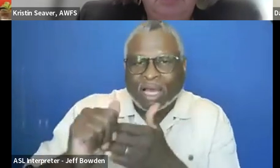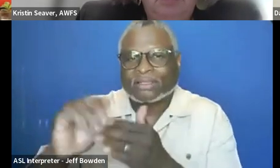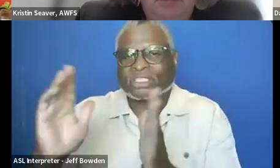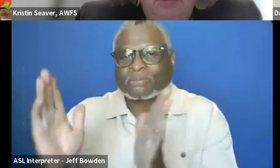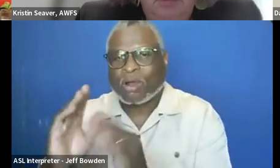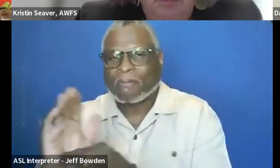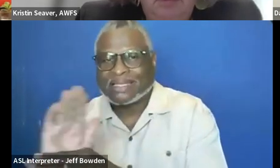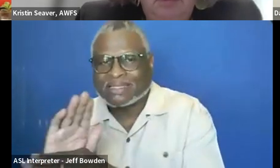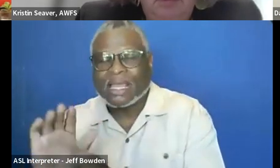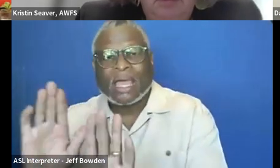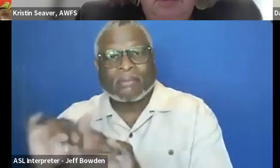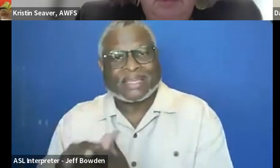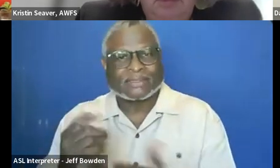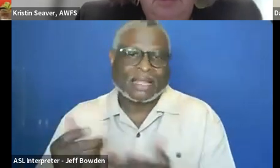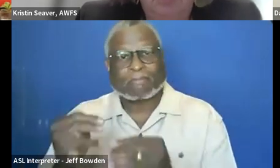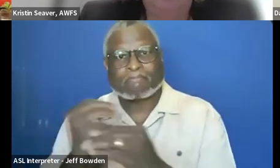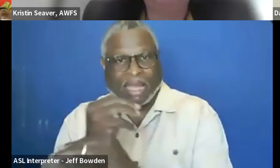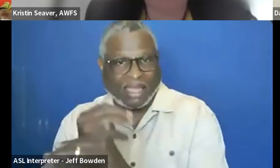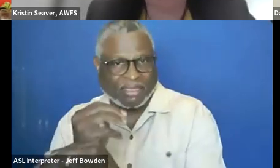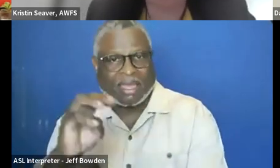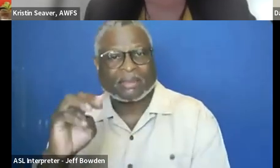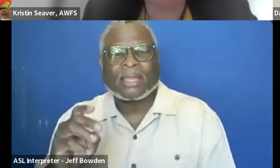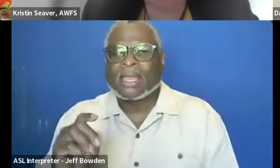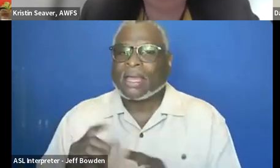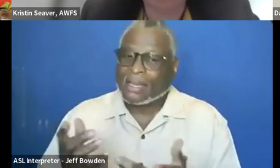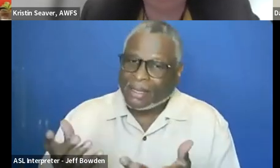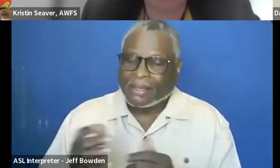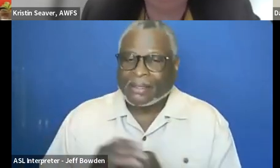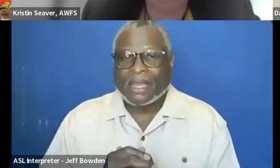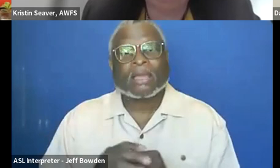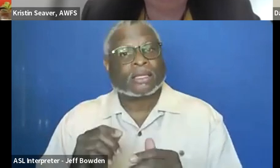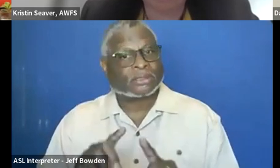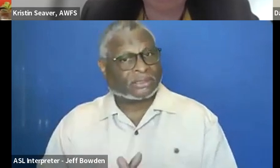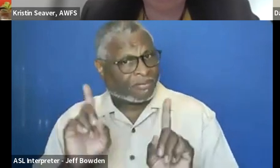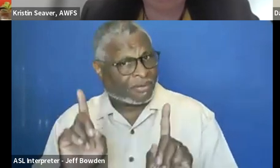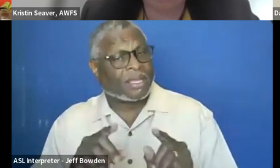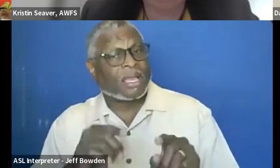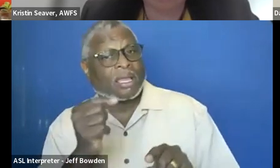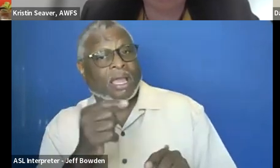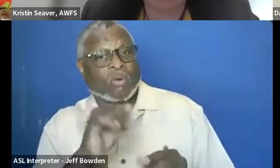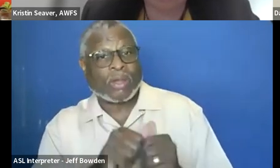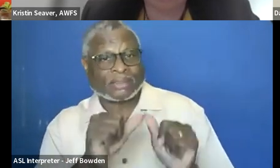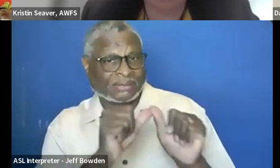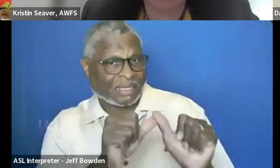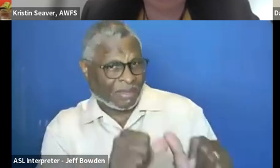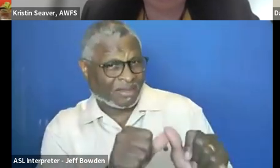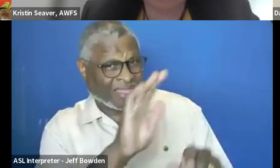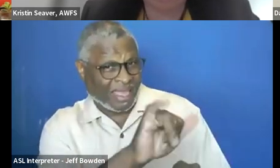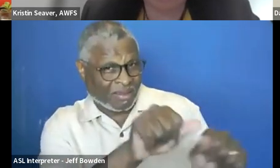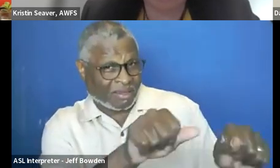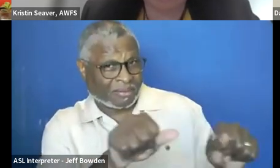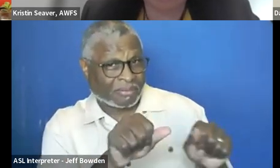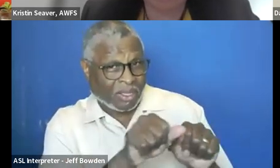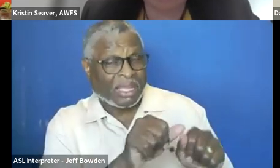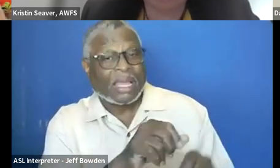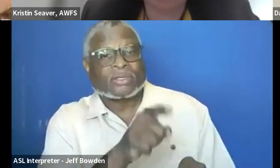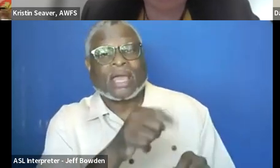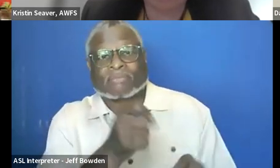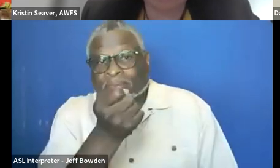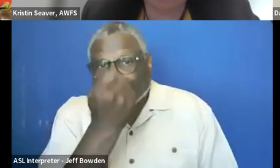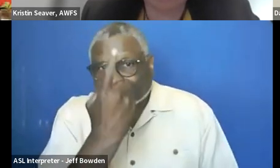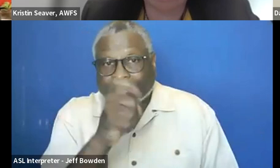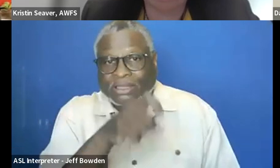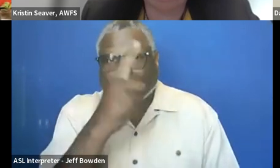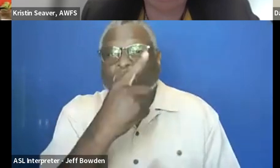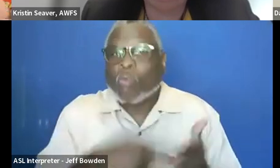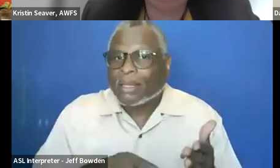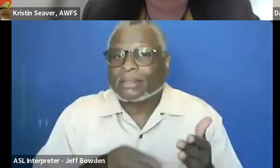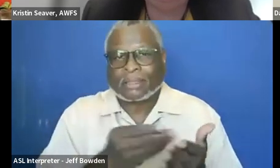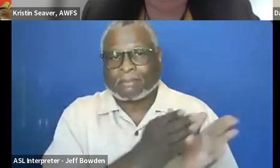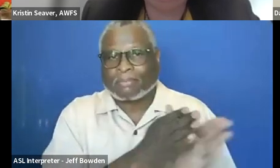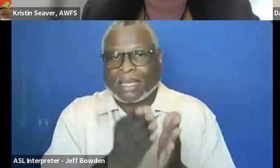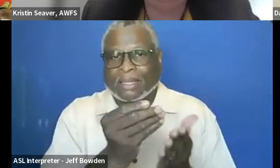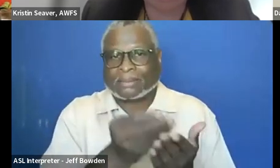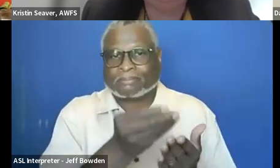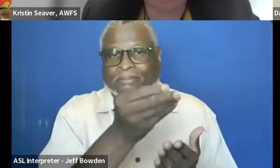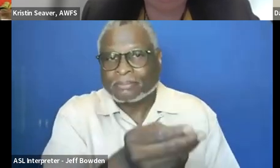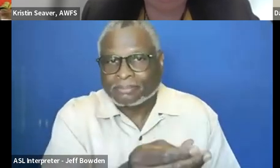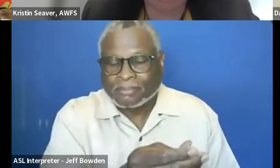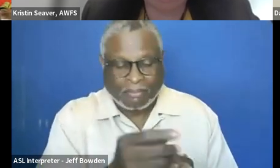It is arithmetic whereas with sustainability, you have to understand what is being purchased.